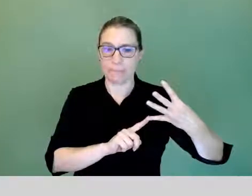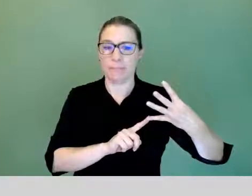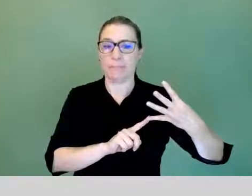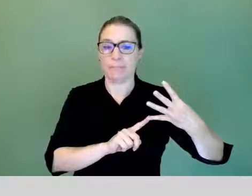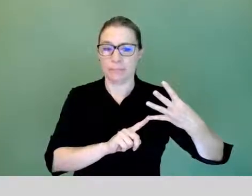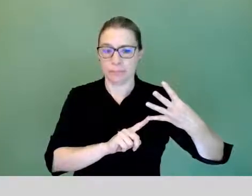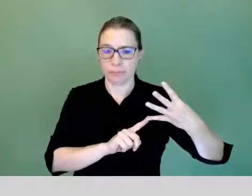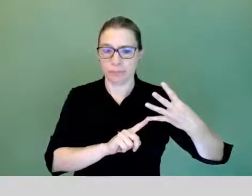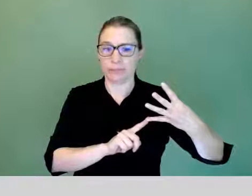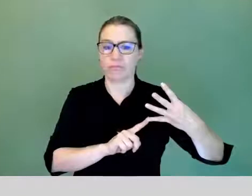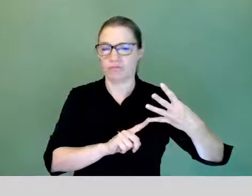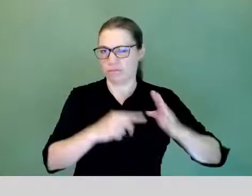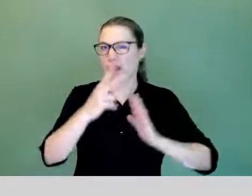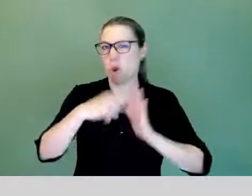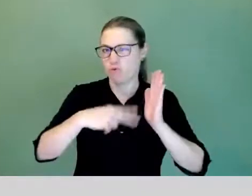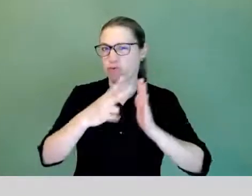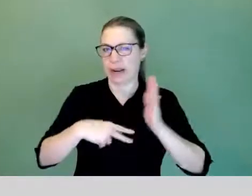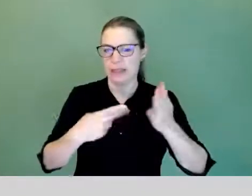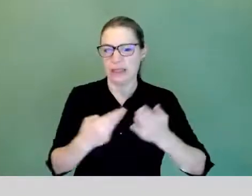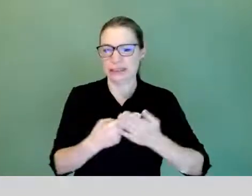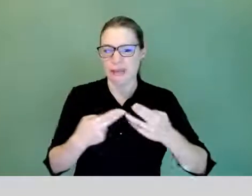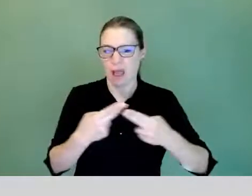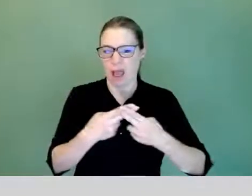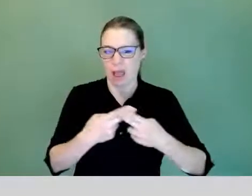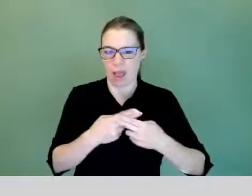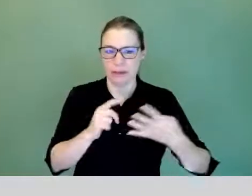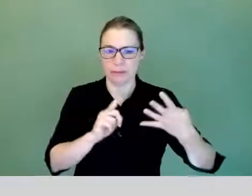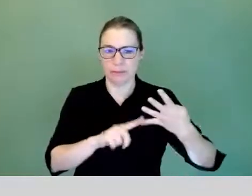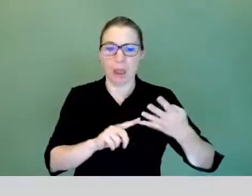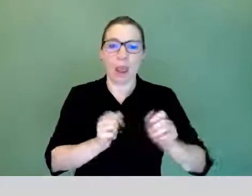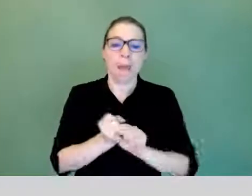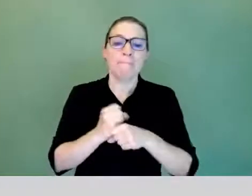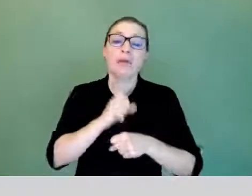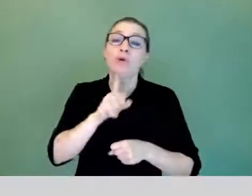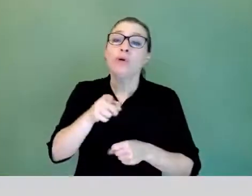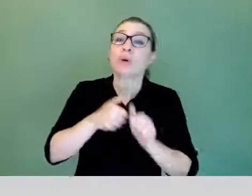to ensure that you are conforming to the rules of the language and rules of the